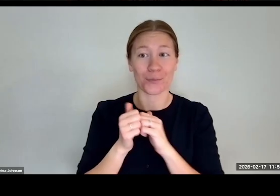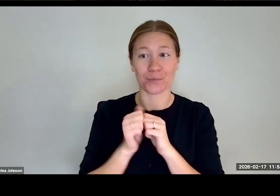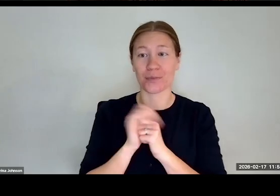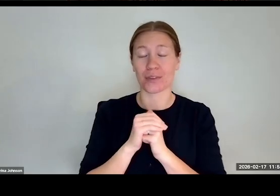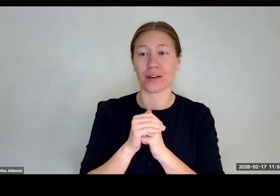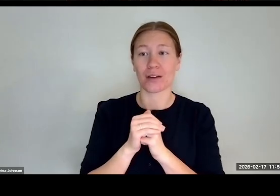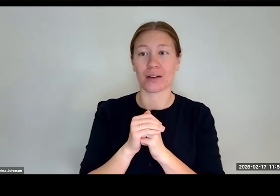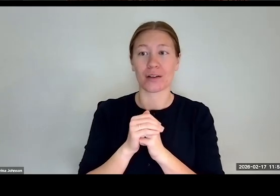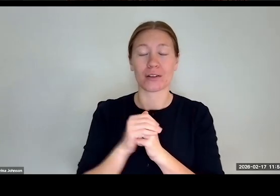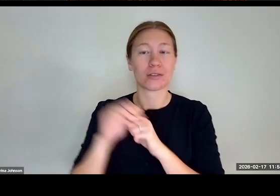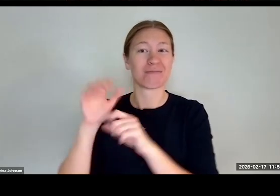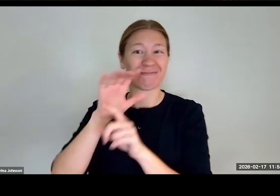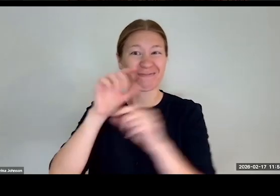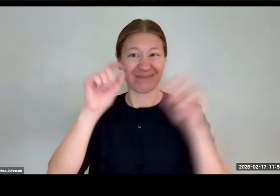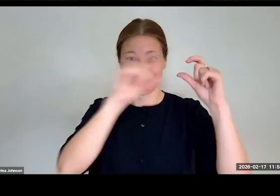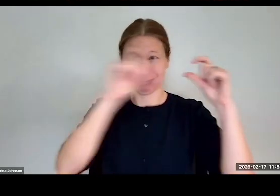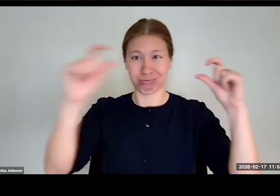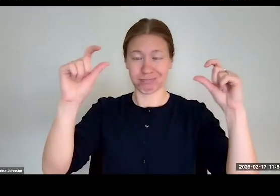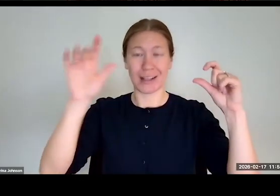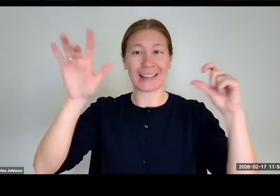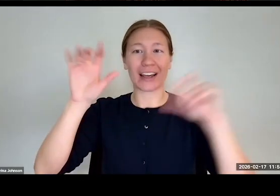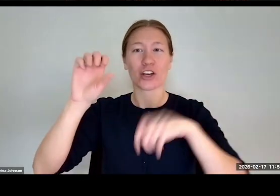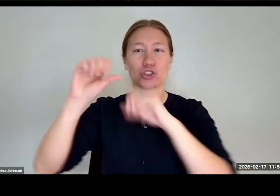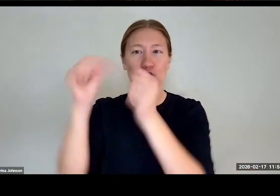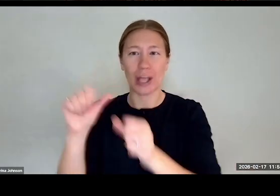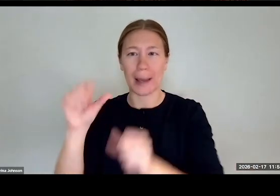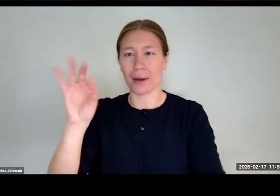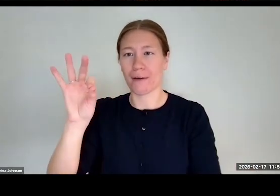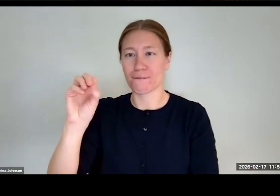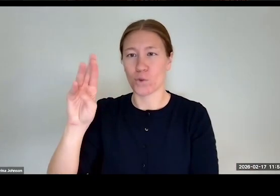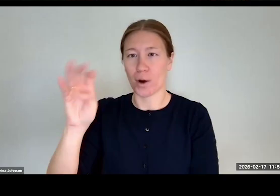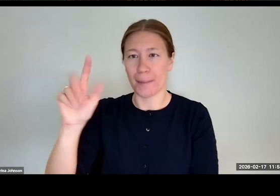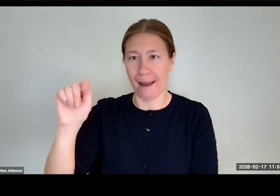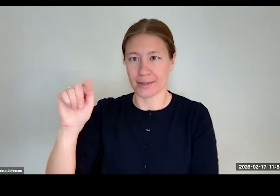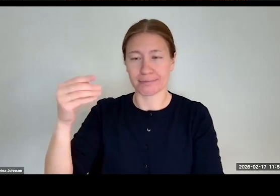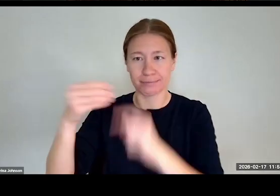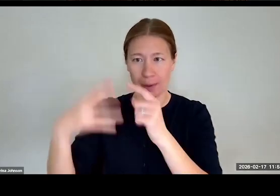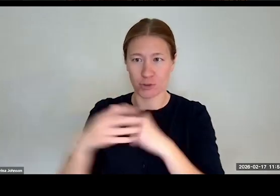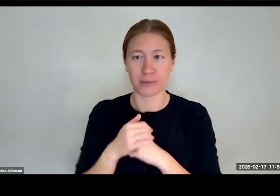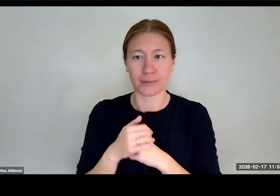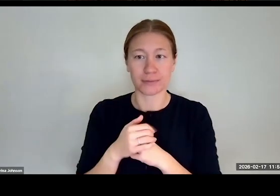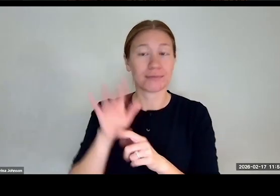and open up my shape format menu and then select the alt text function.